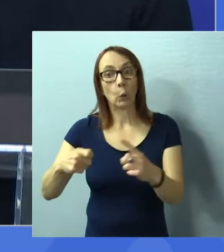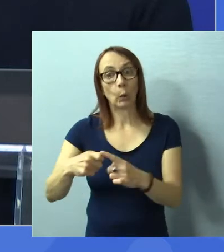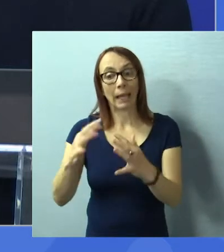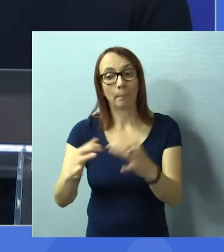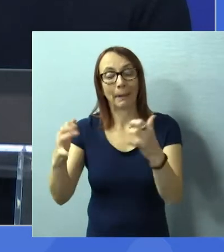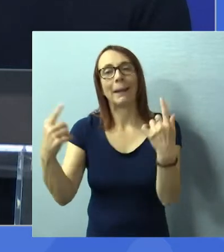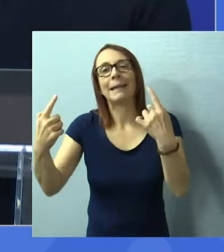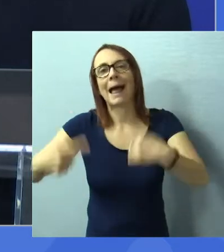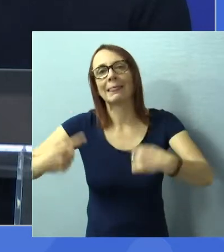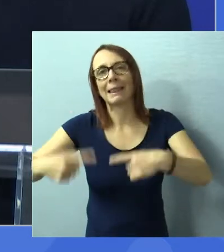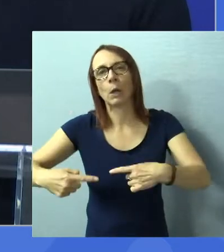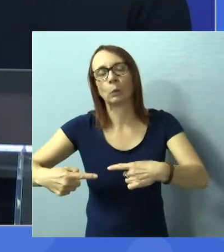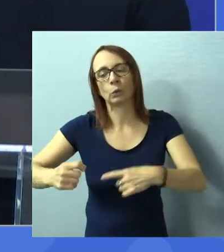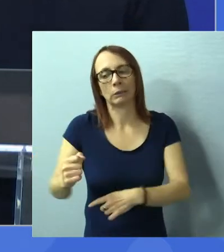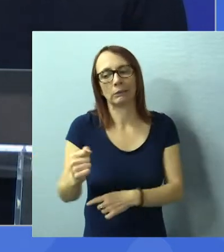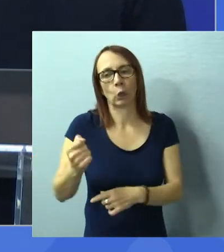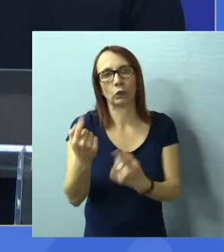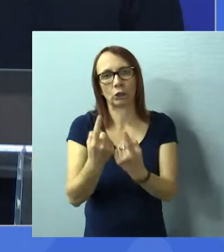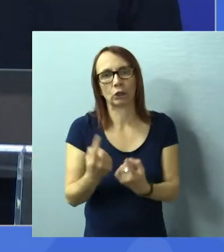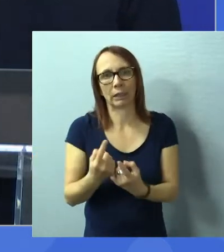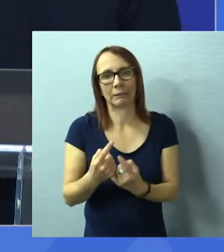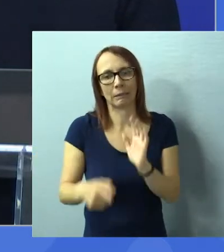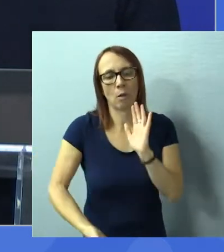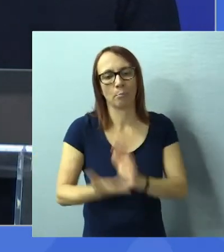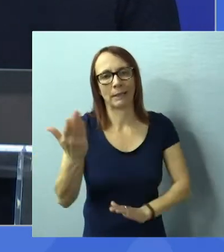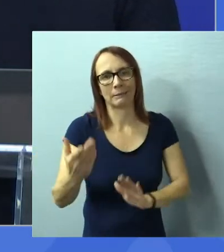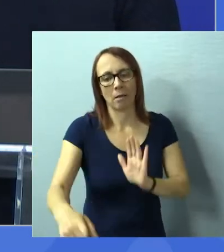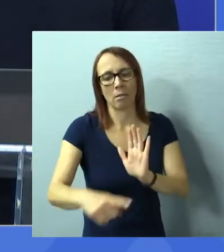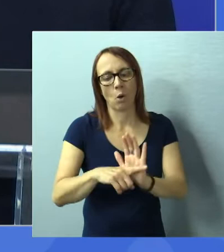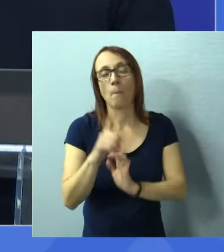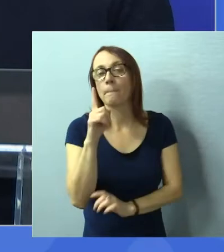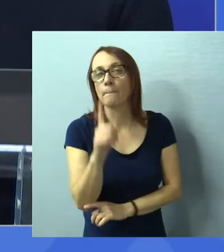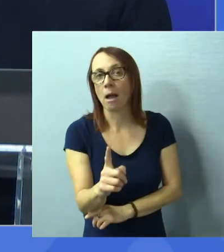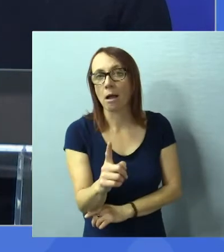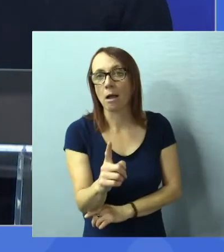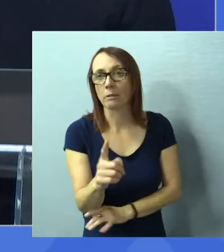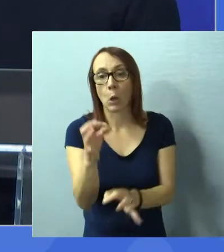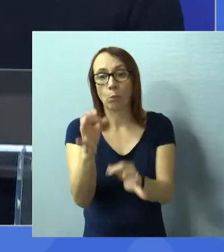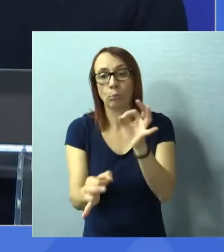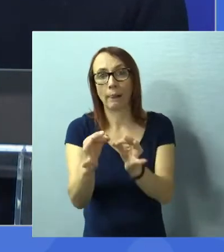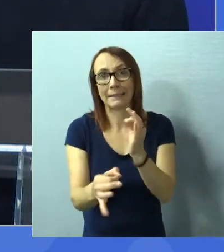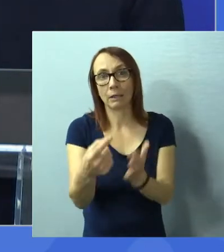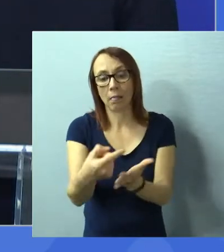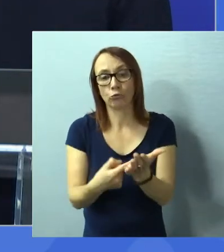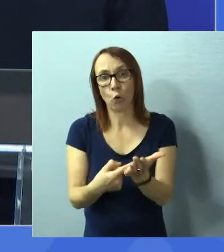areas but it can only do so or there is a political rule that says that when it